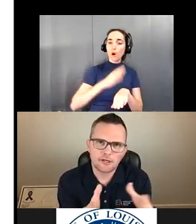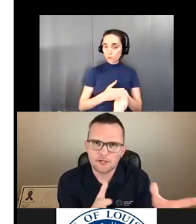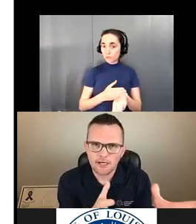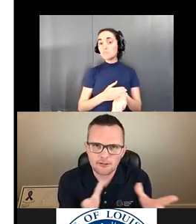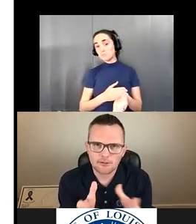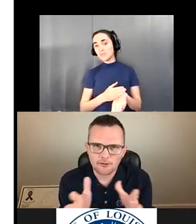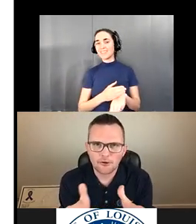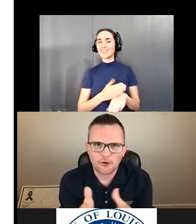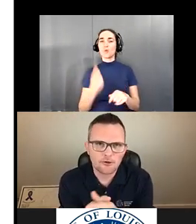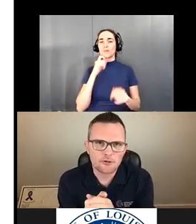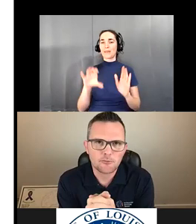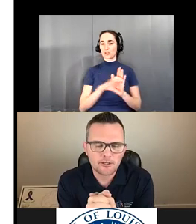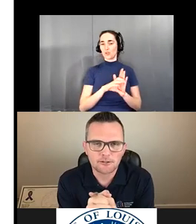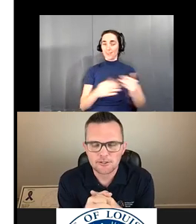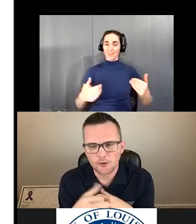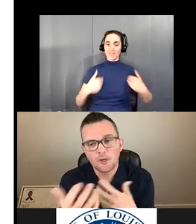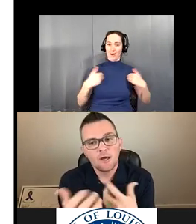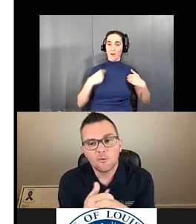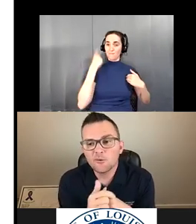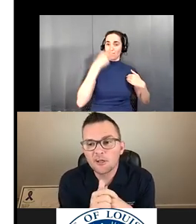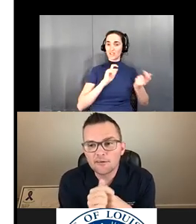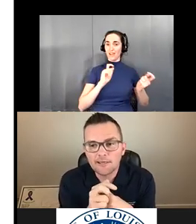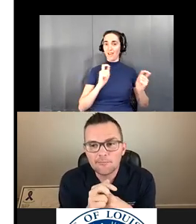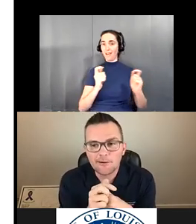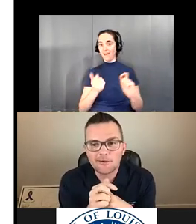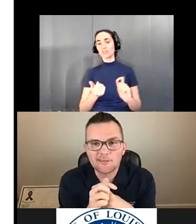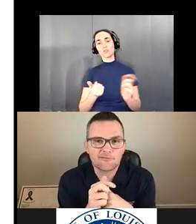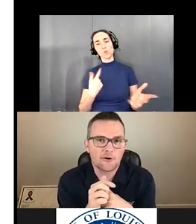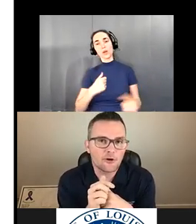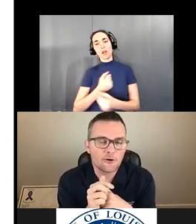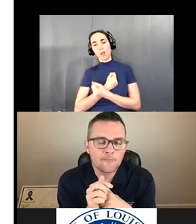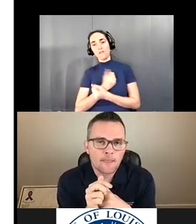change in their younger years especially so we would love to keep that recent photo.